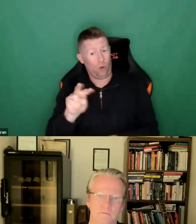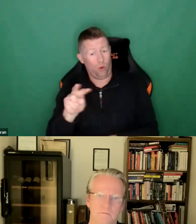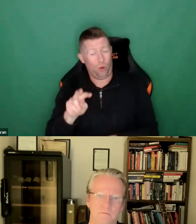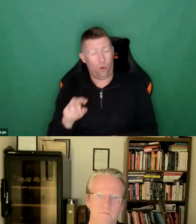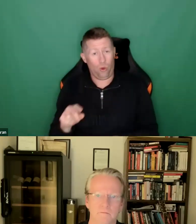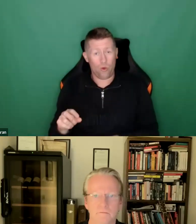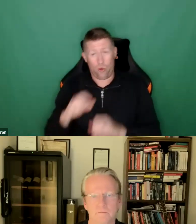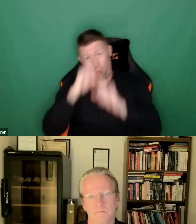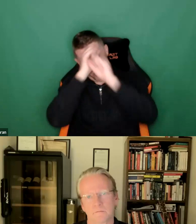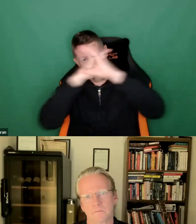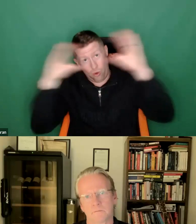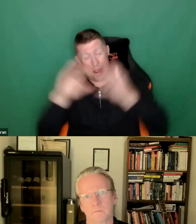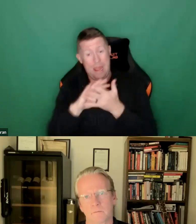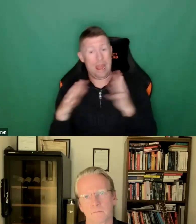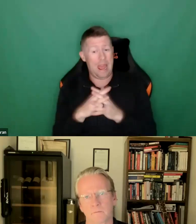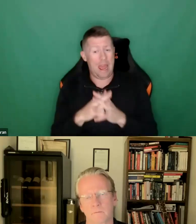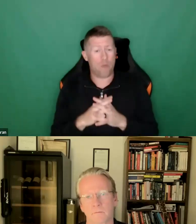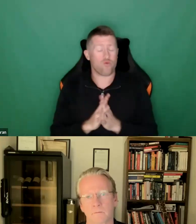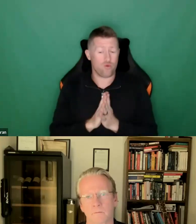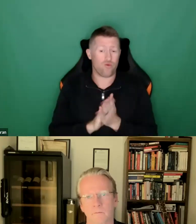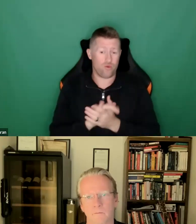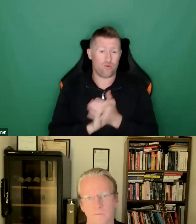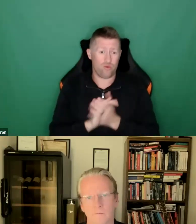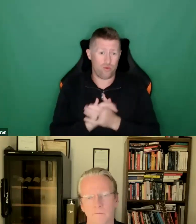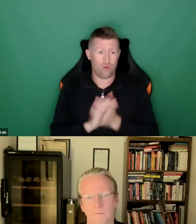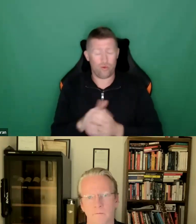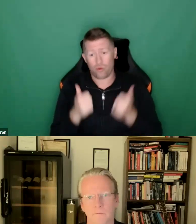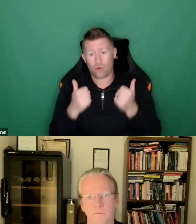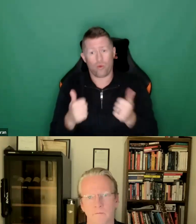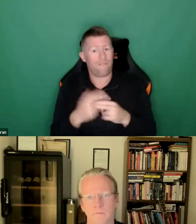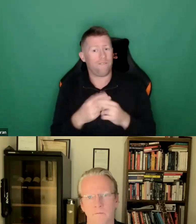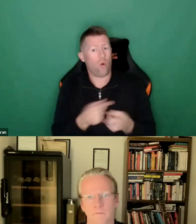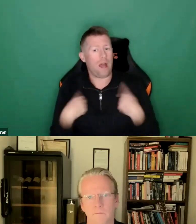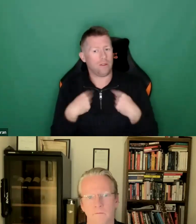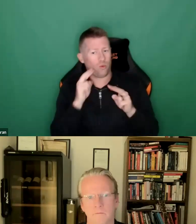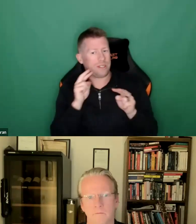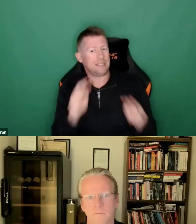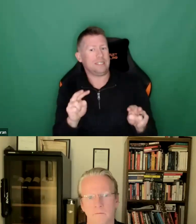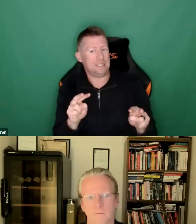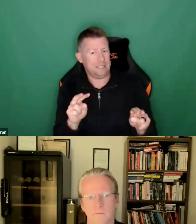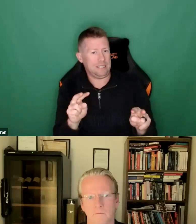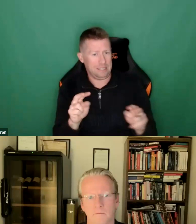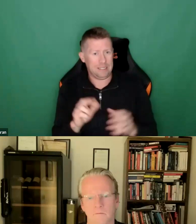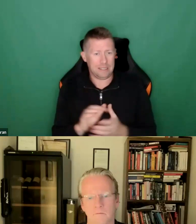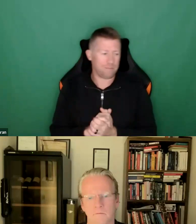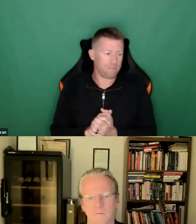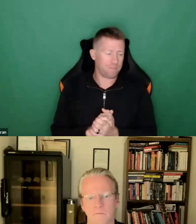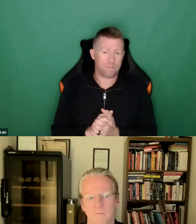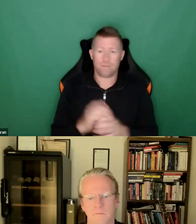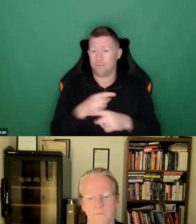too ready to settle for second best. An hearing from you your vision of what and how it could be different,